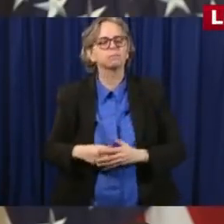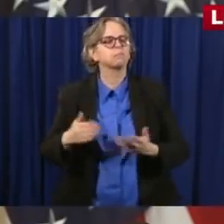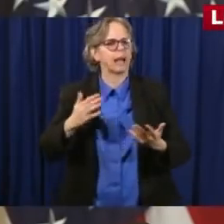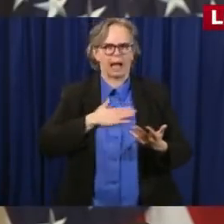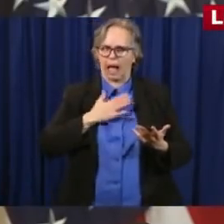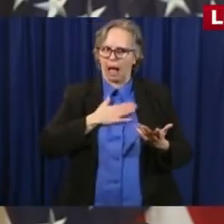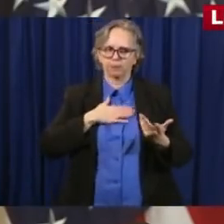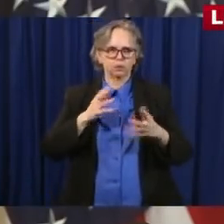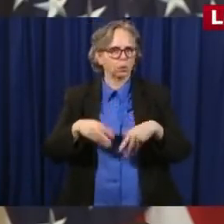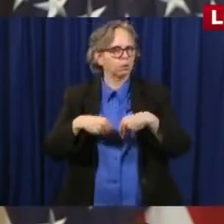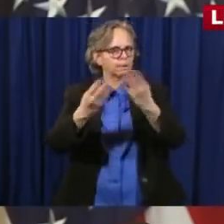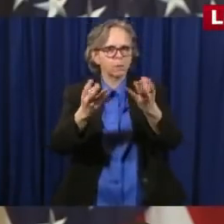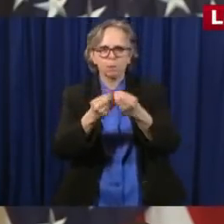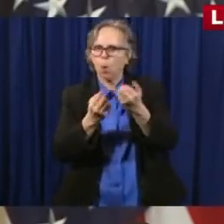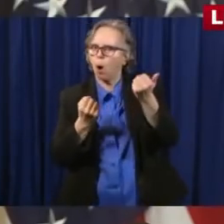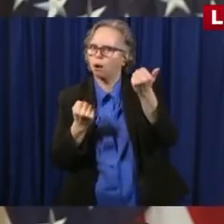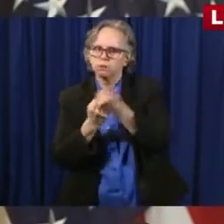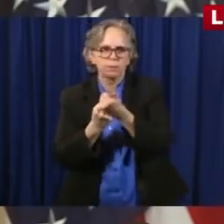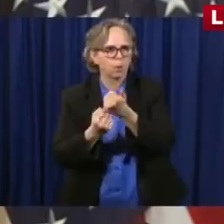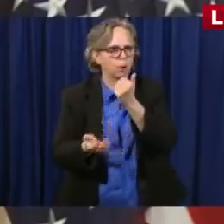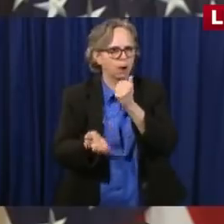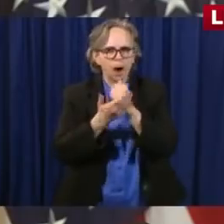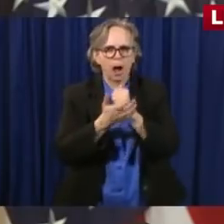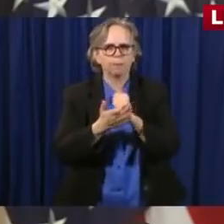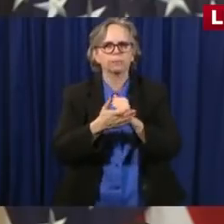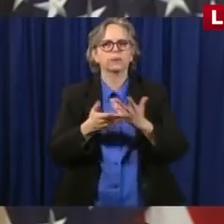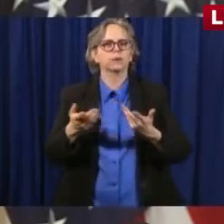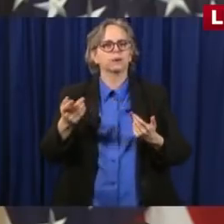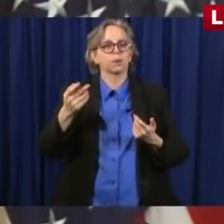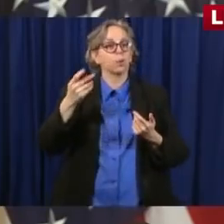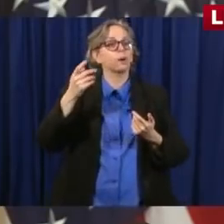TO APPLY PLEASE VISIT BENEFITS.OHIO.GOV.